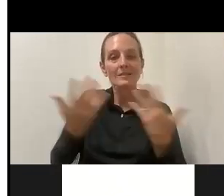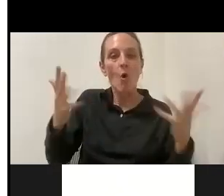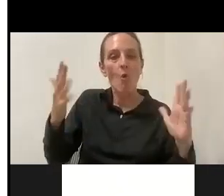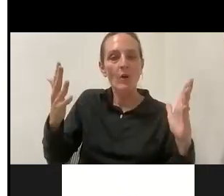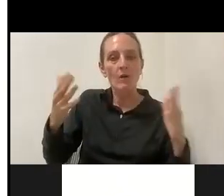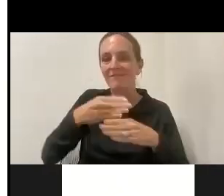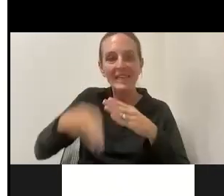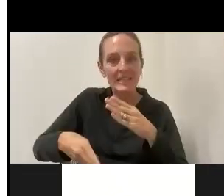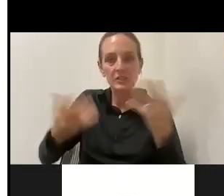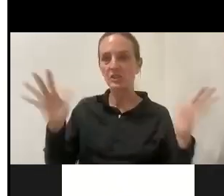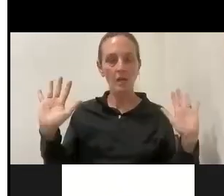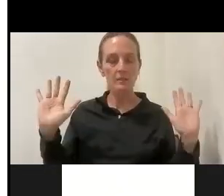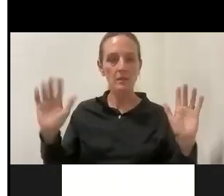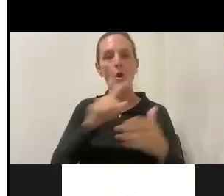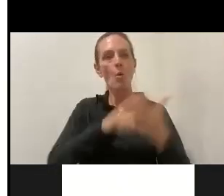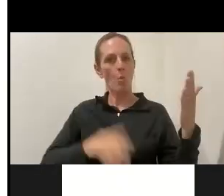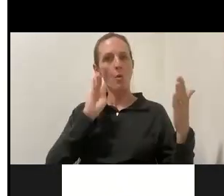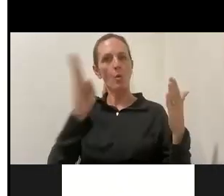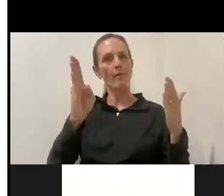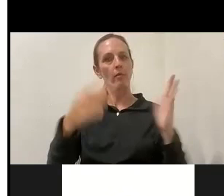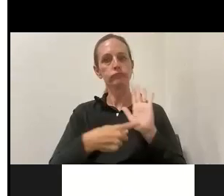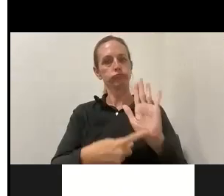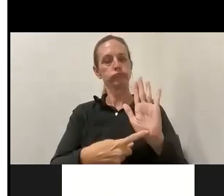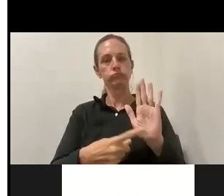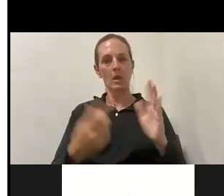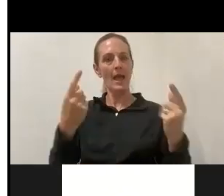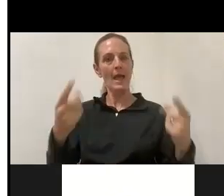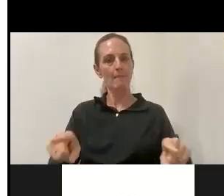that you track and things you will most often be asked to share with your funder,